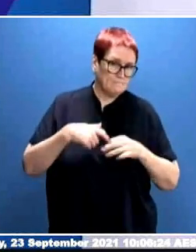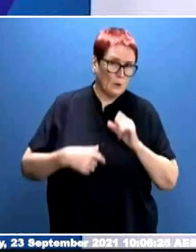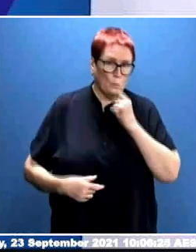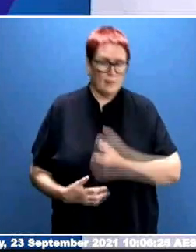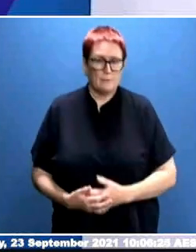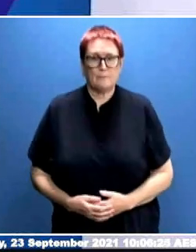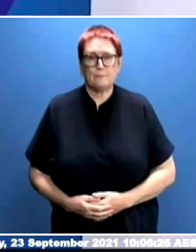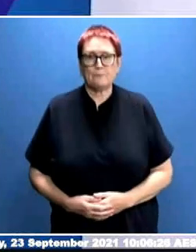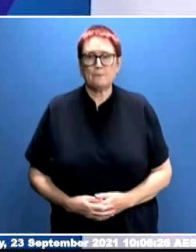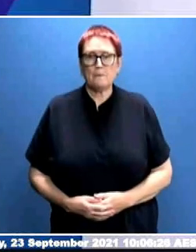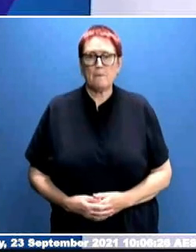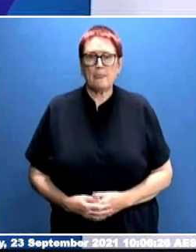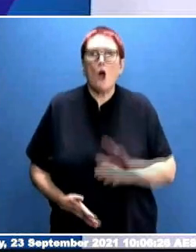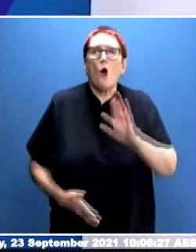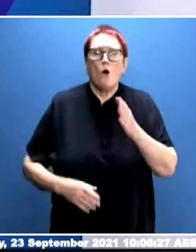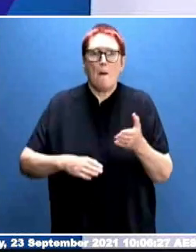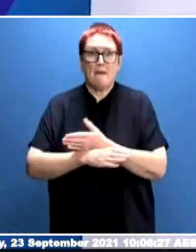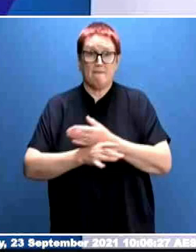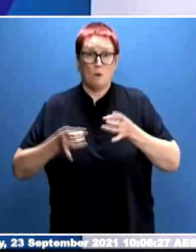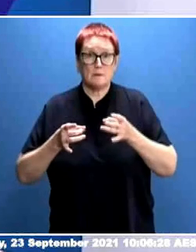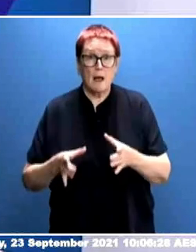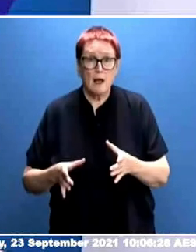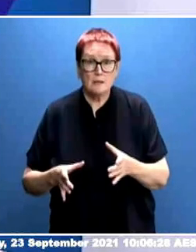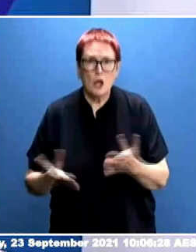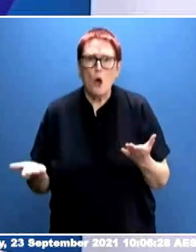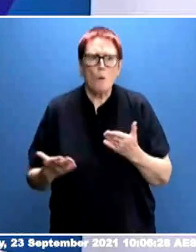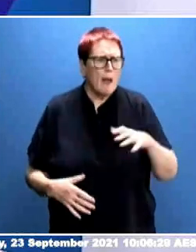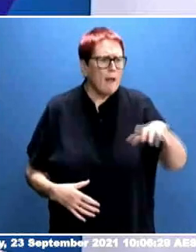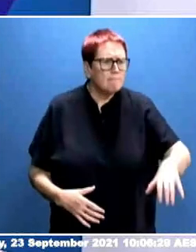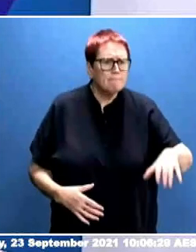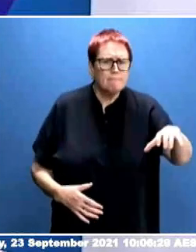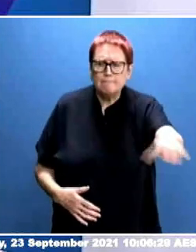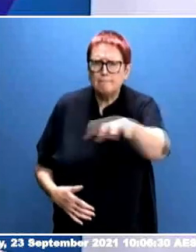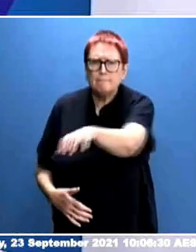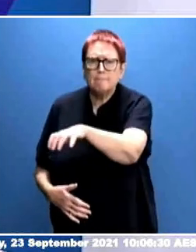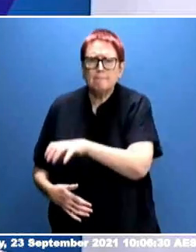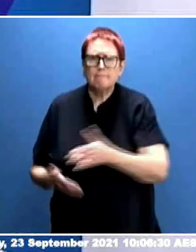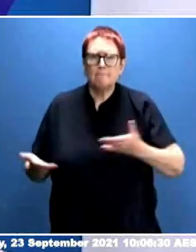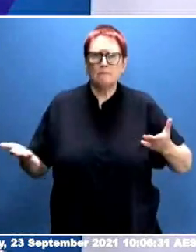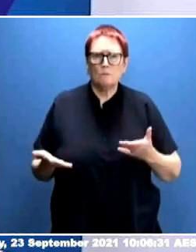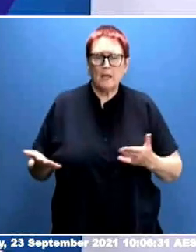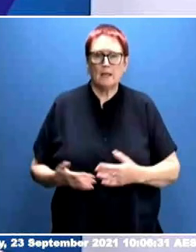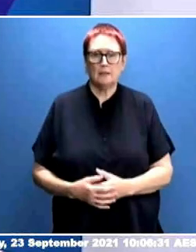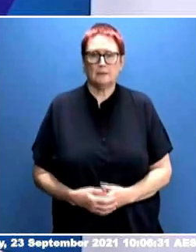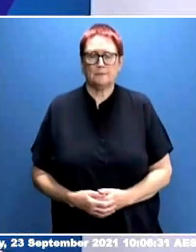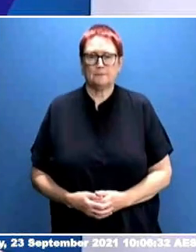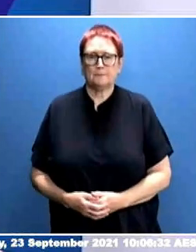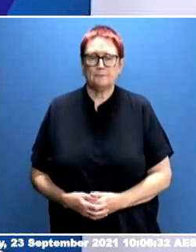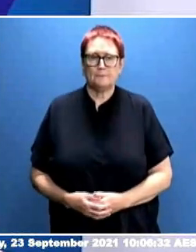I should indicate, before we start, the location of everyone, or nearly everyone participating in this hearing.